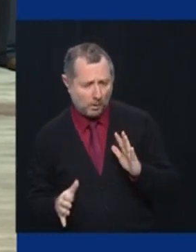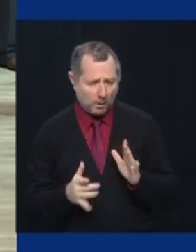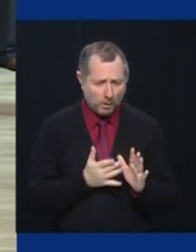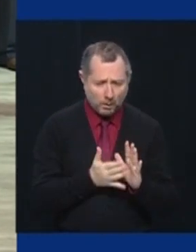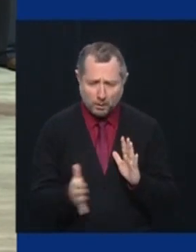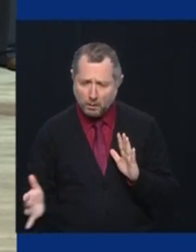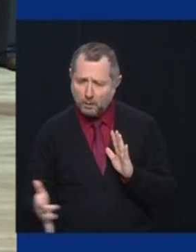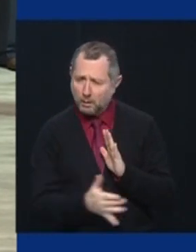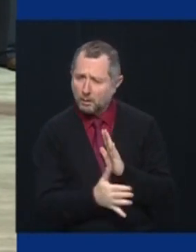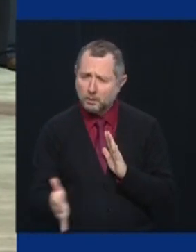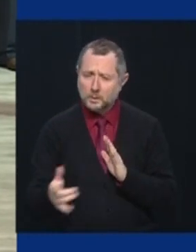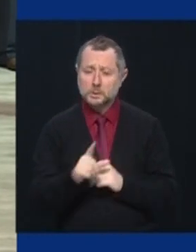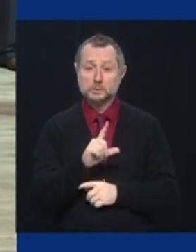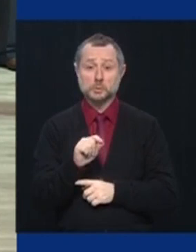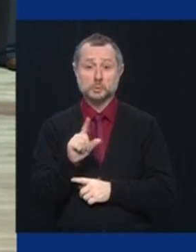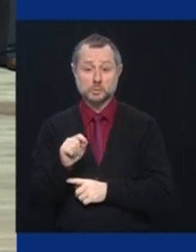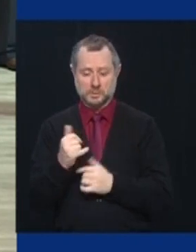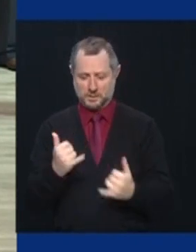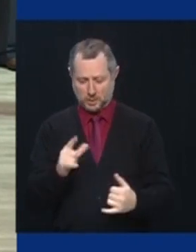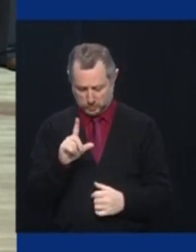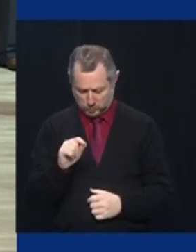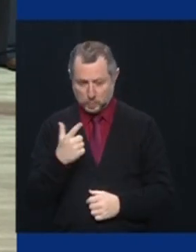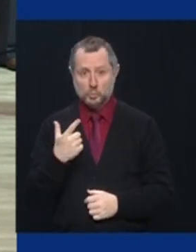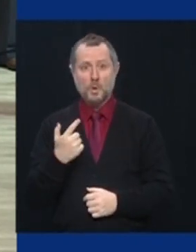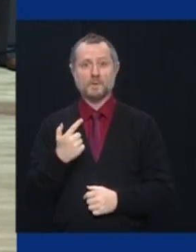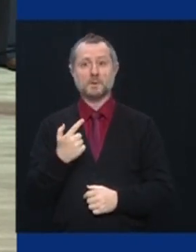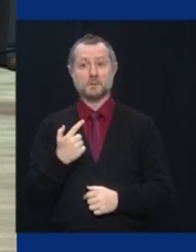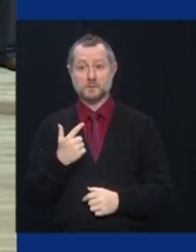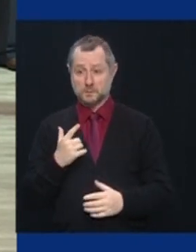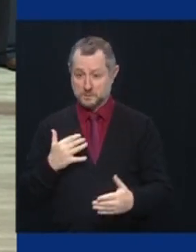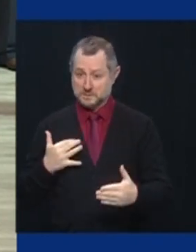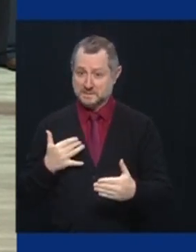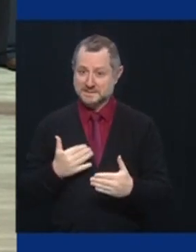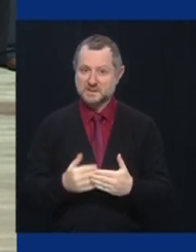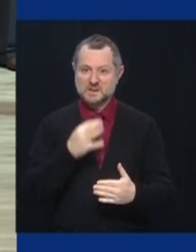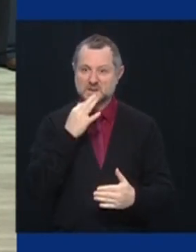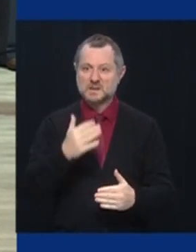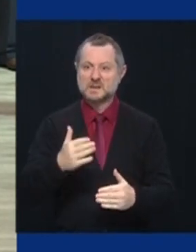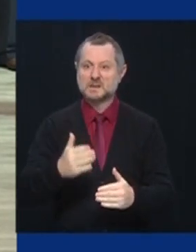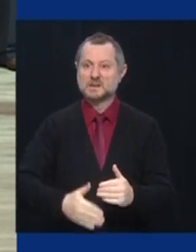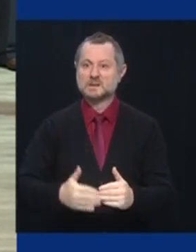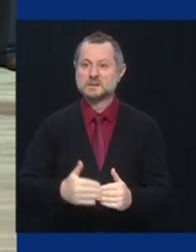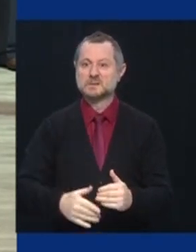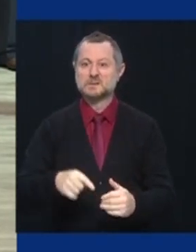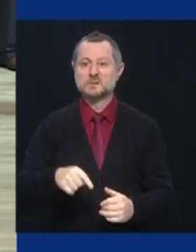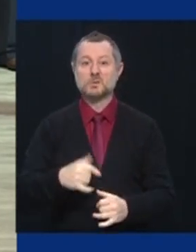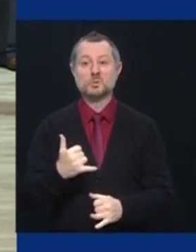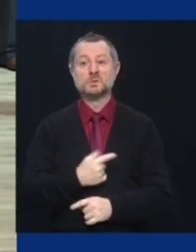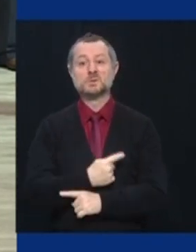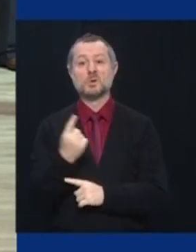I THANK HIM. WHERE WE ARE NOW, IN THIS LONG JOURNEY OF THIS PAST YEAR, WE ARE NOW COMING DOWN TO THE END.